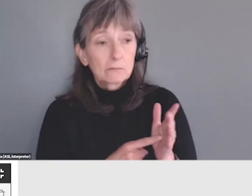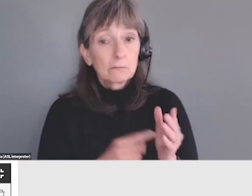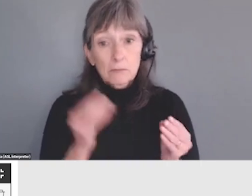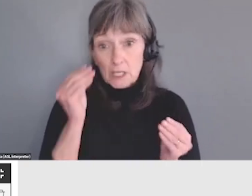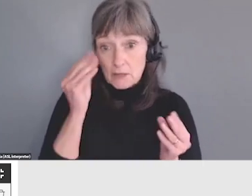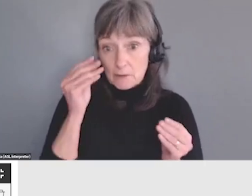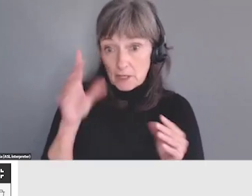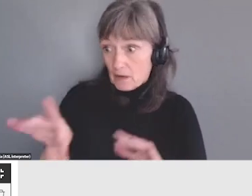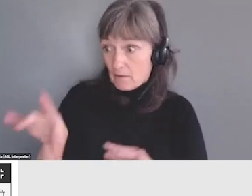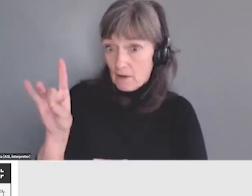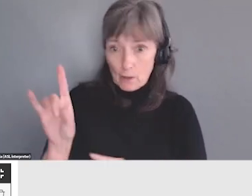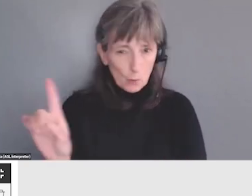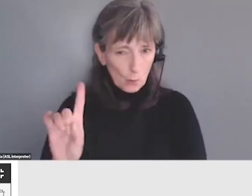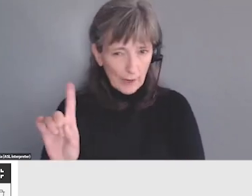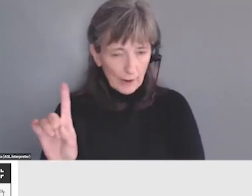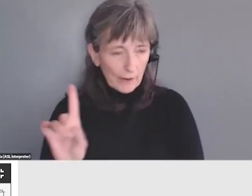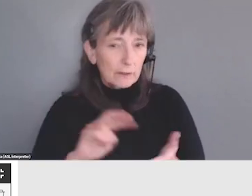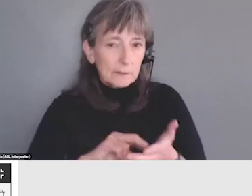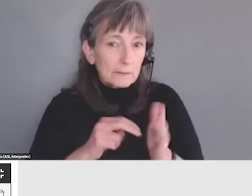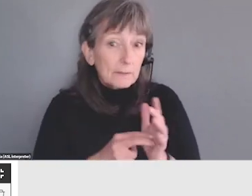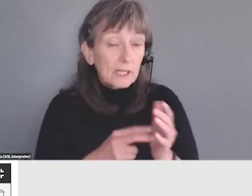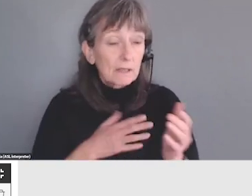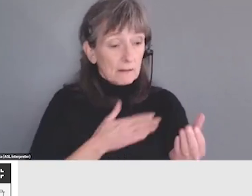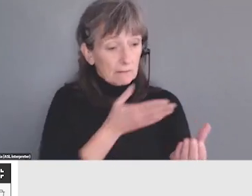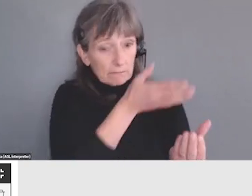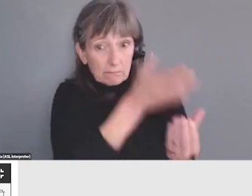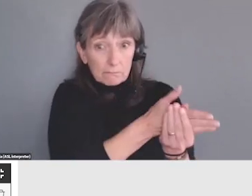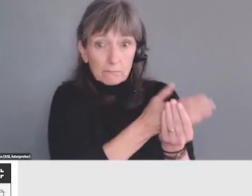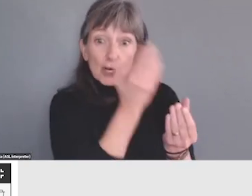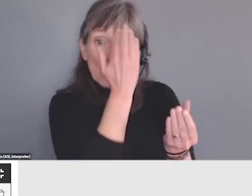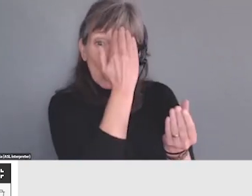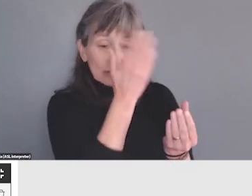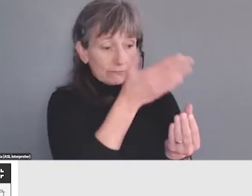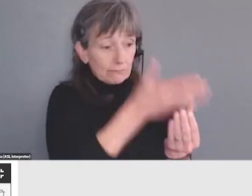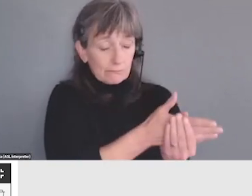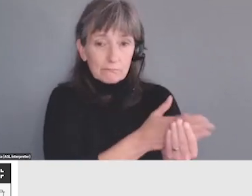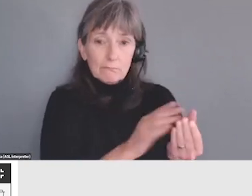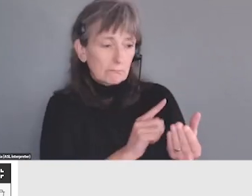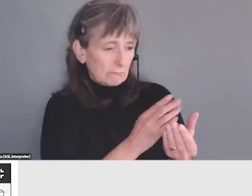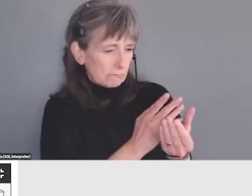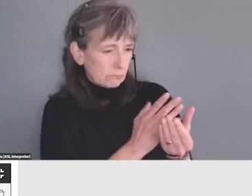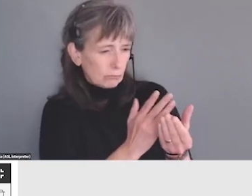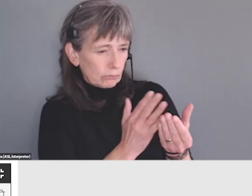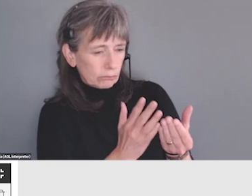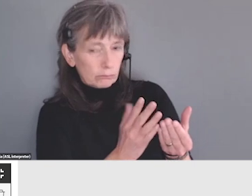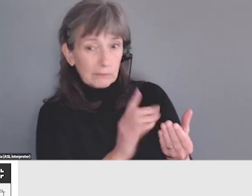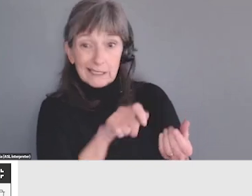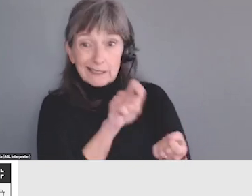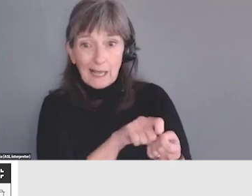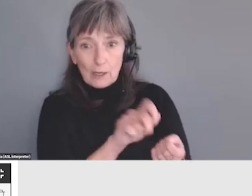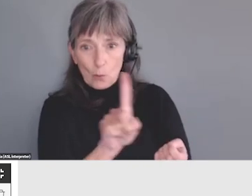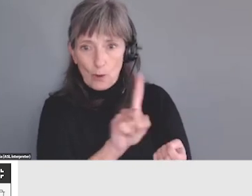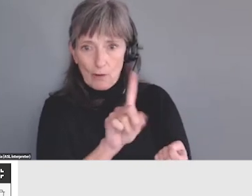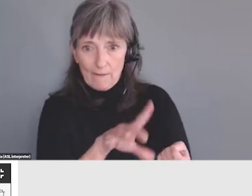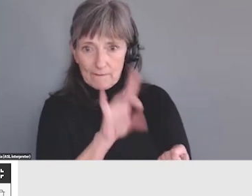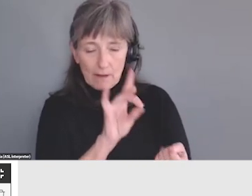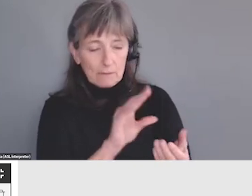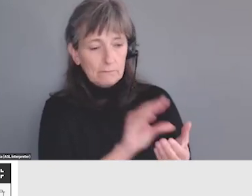the file that is referenced in the knowledge base. I'm going to insert all of that content.